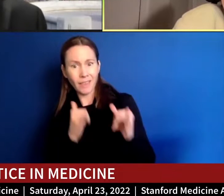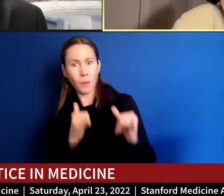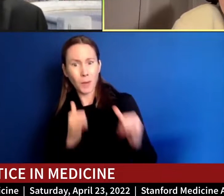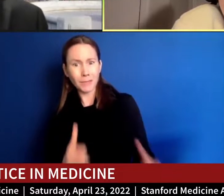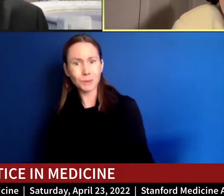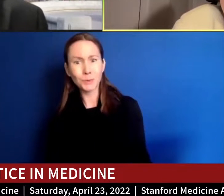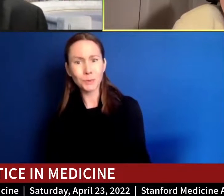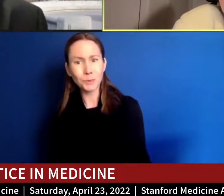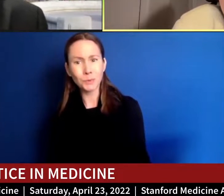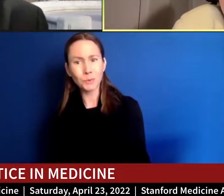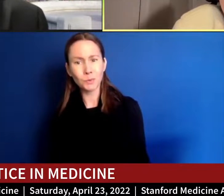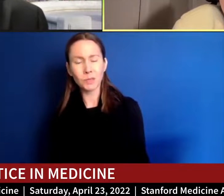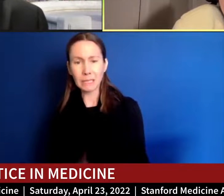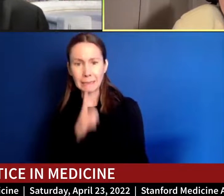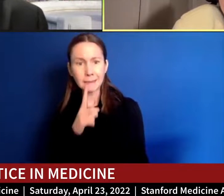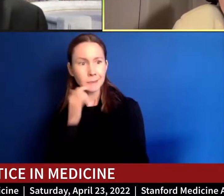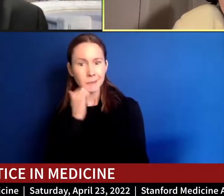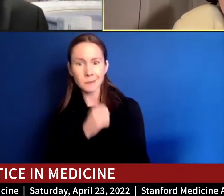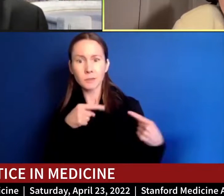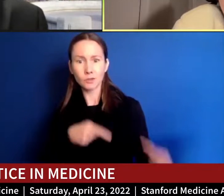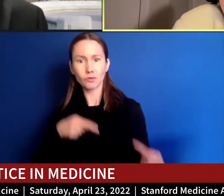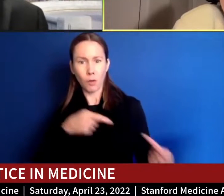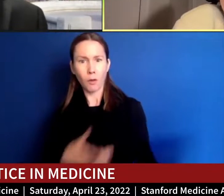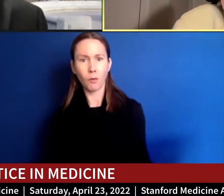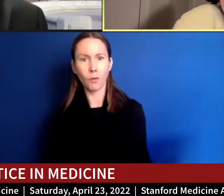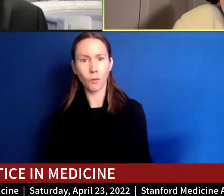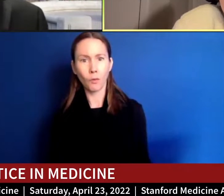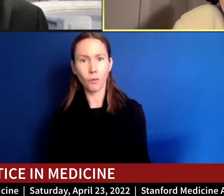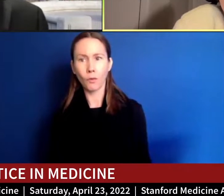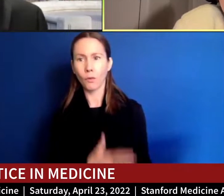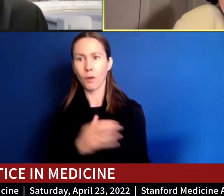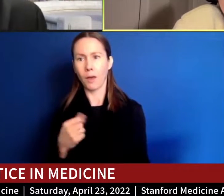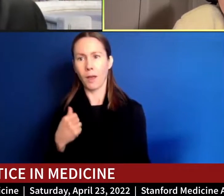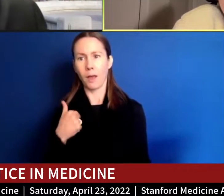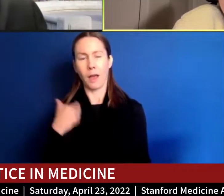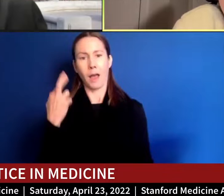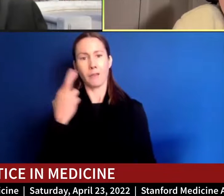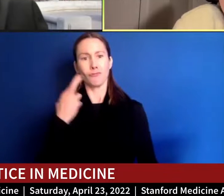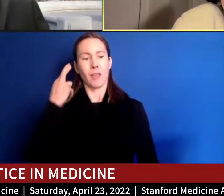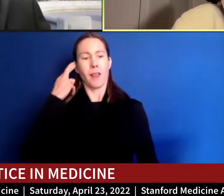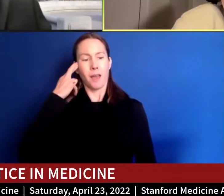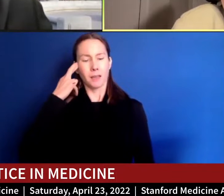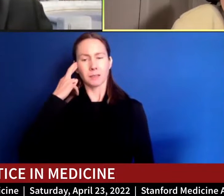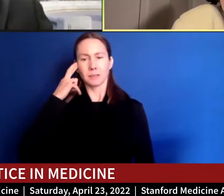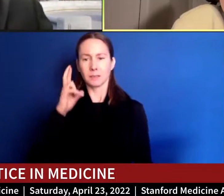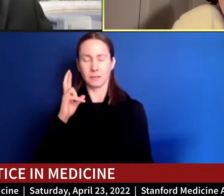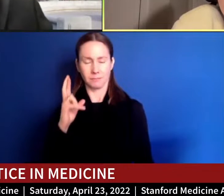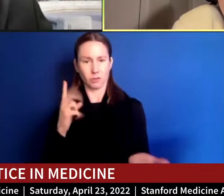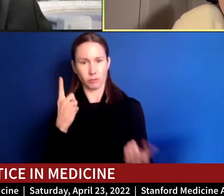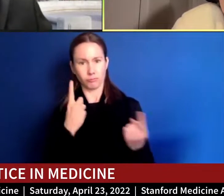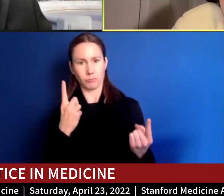a struggle. And I think what I realized to myself, that there’s nothing wrong with me